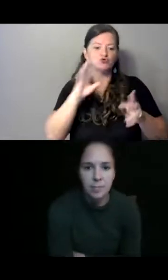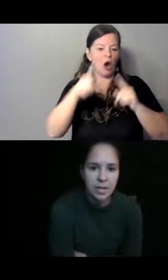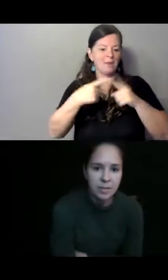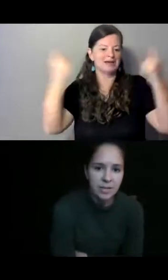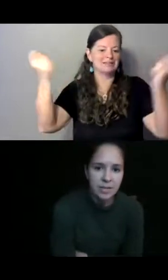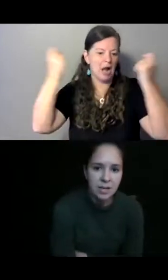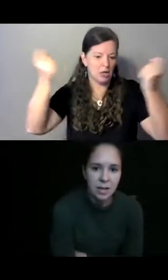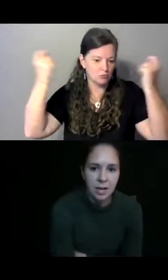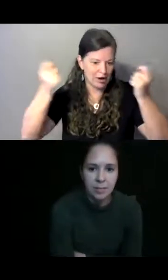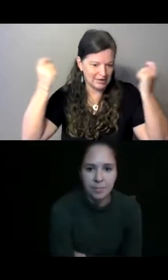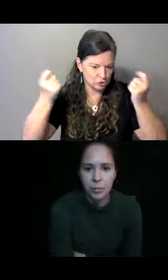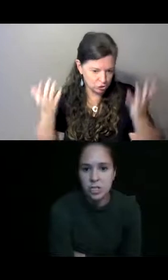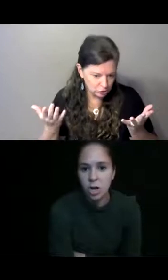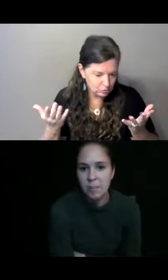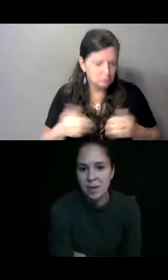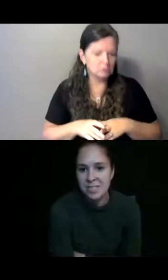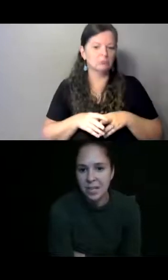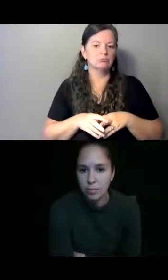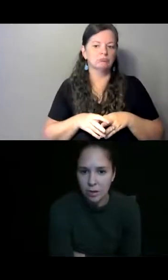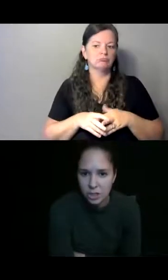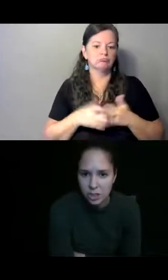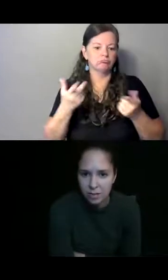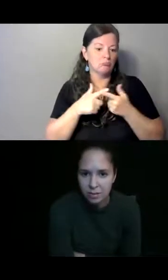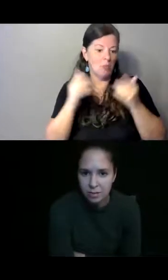Maybe we talk about celebration.